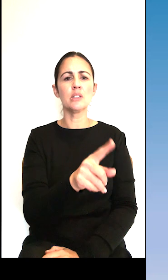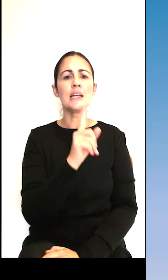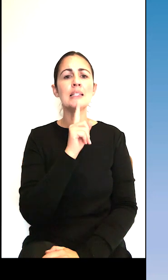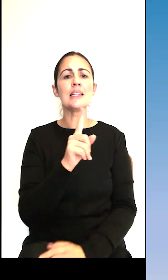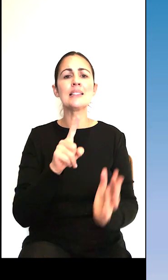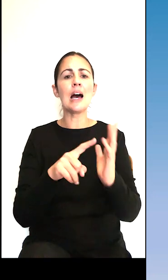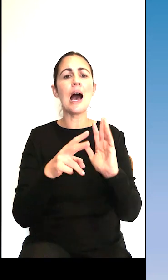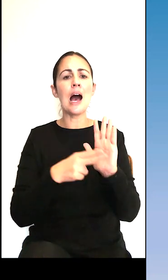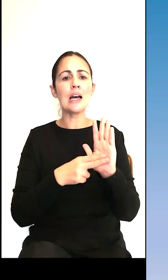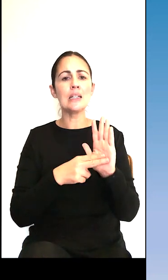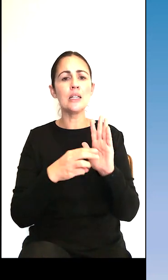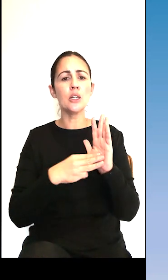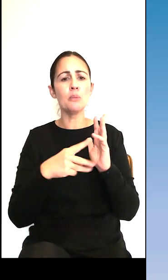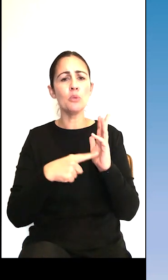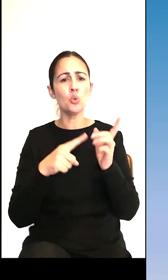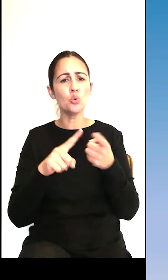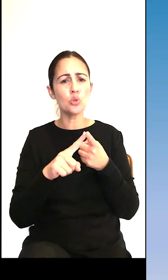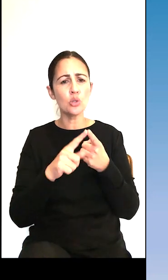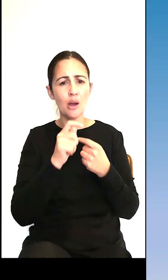so you can ask us your question.